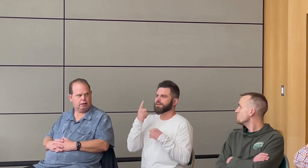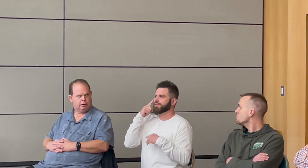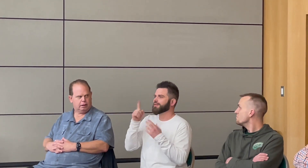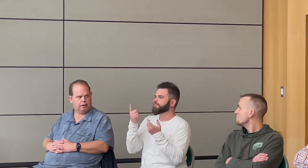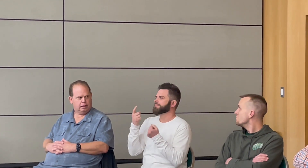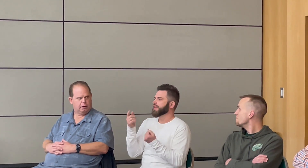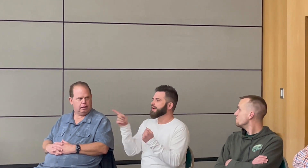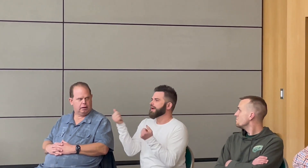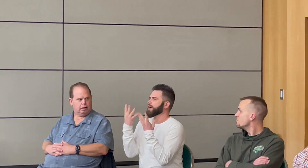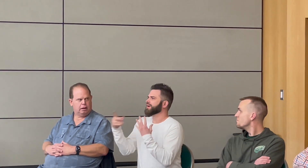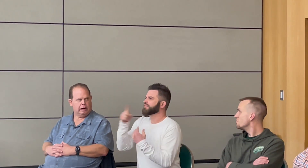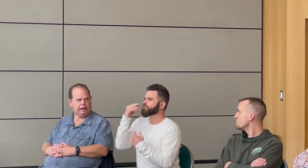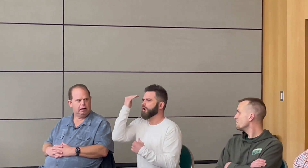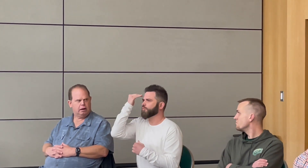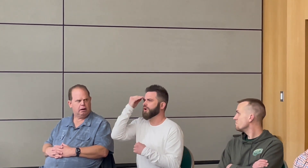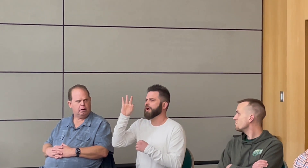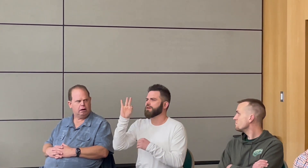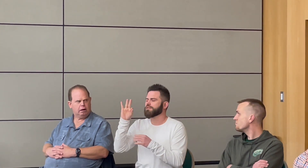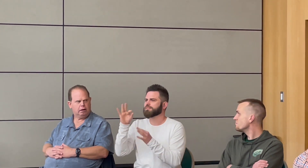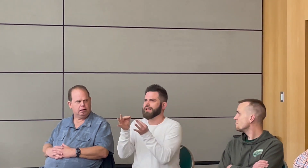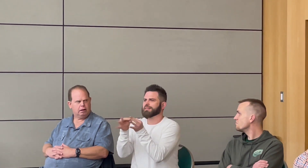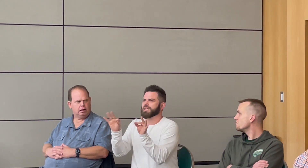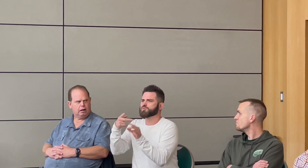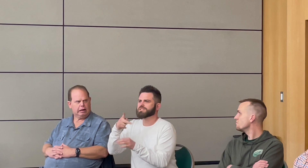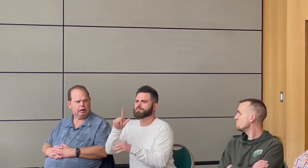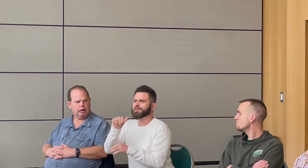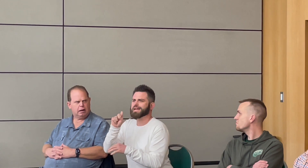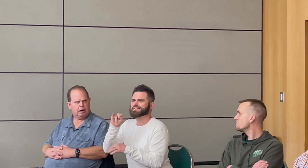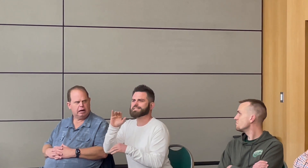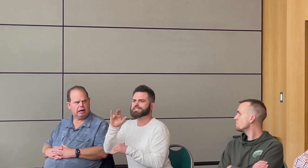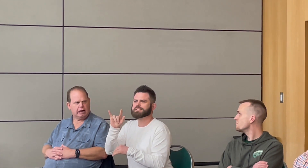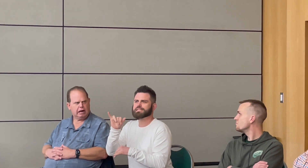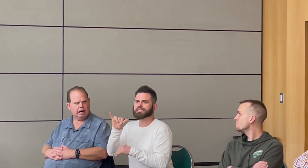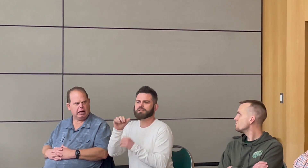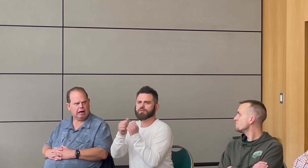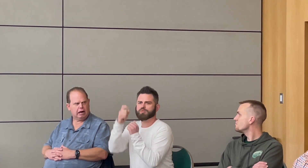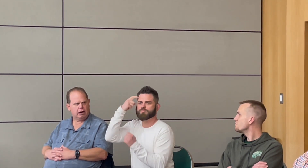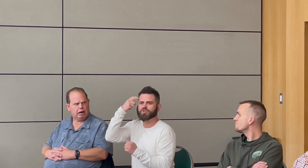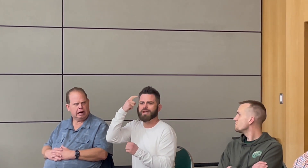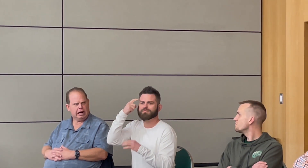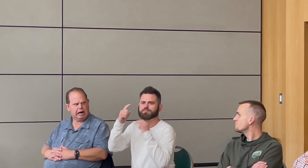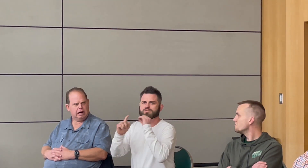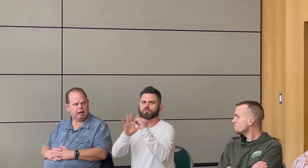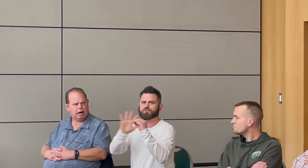reason I mentioned that is uh how many of you actually know about language plasticity with